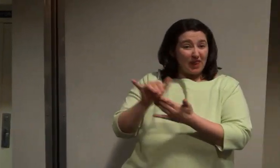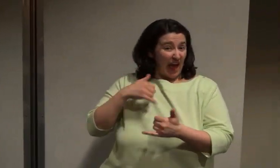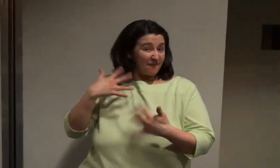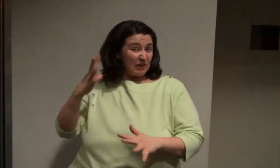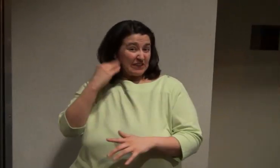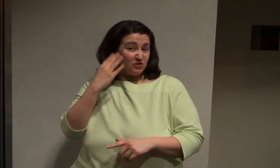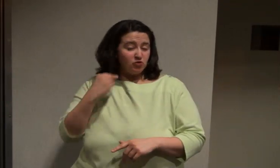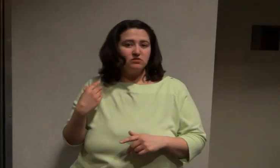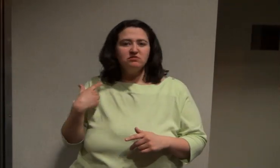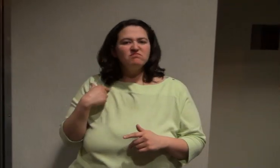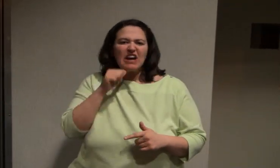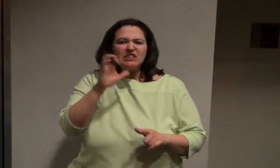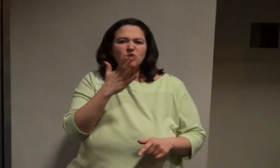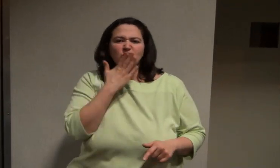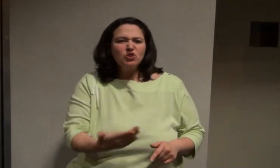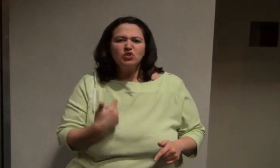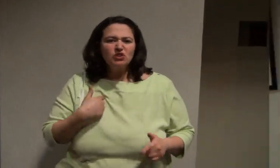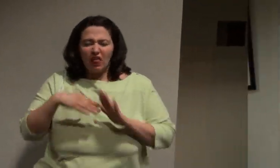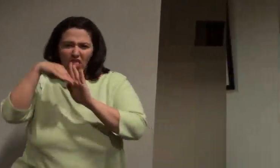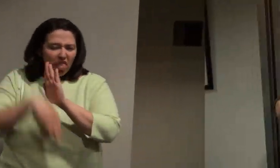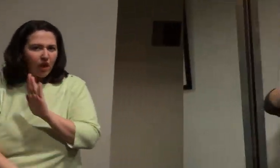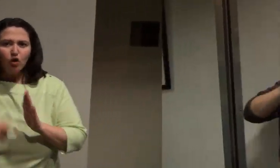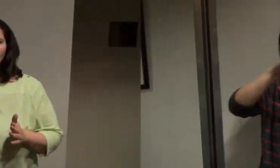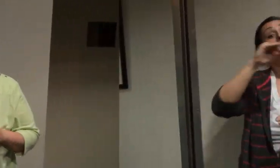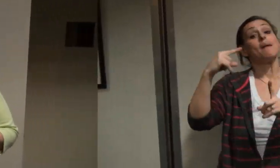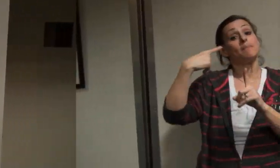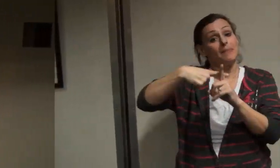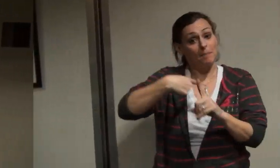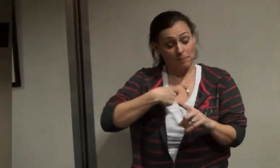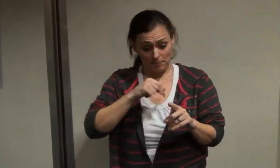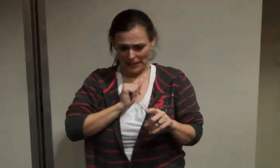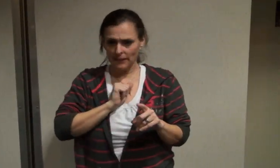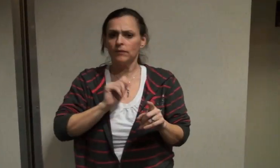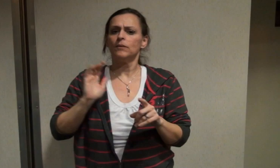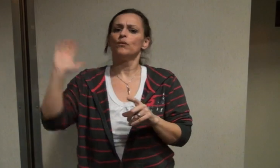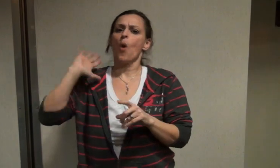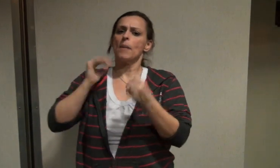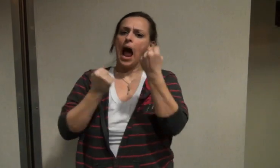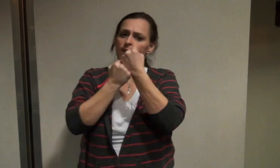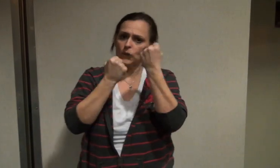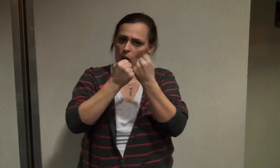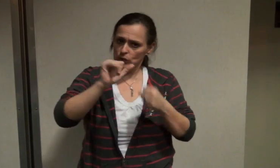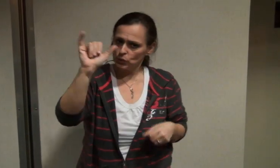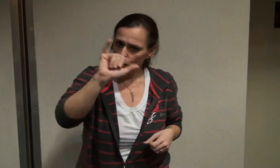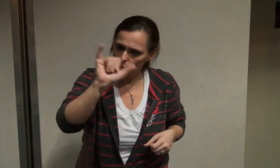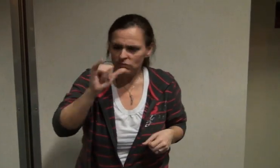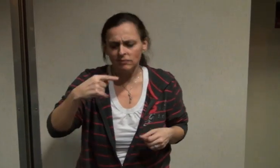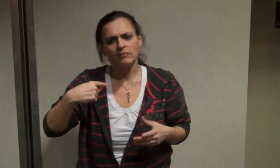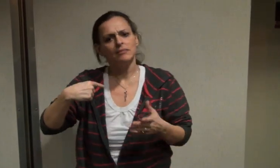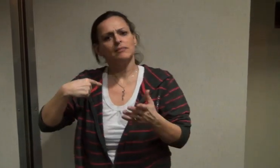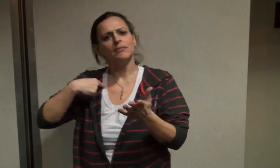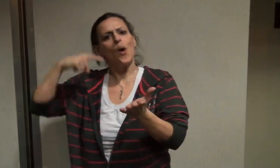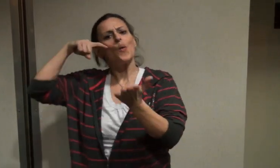[Kristin] I was once enrolled in a mainstream school. I did not do well and my grades dropped. [Kelly] I was a former advocate for children education.